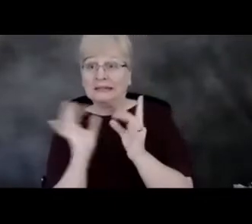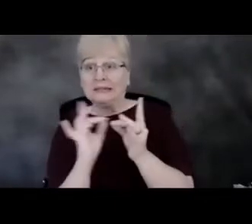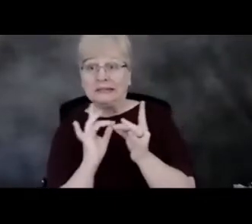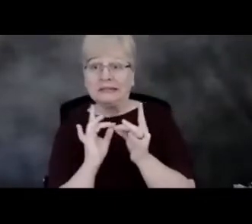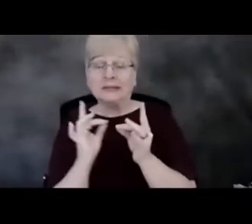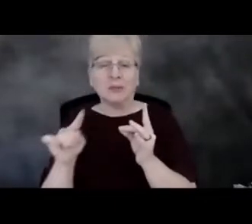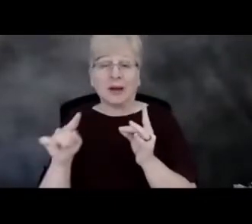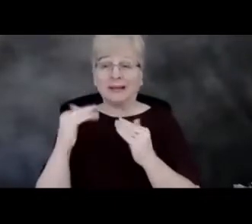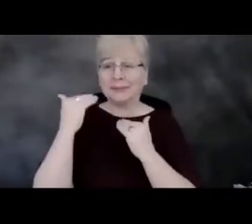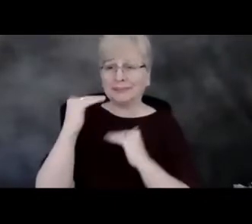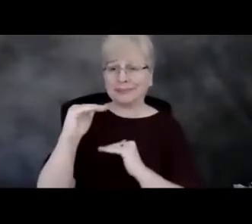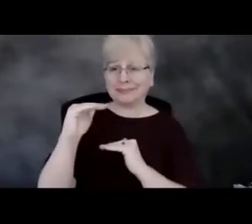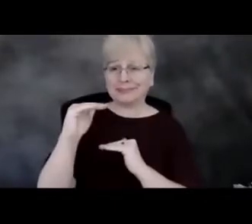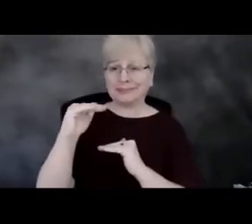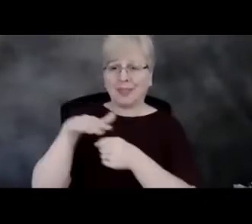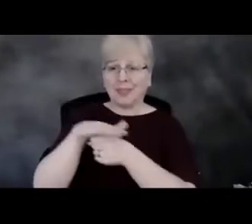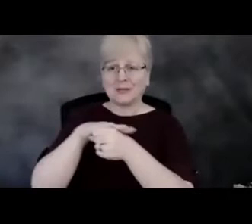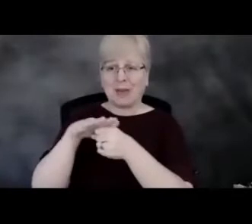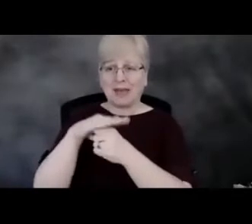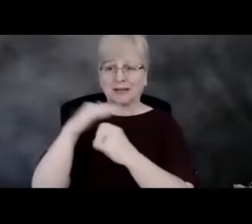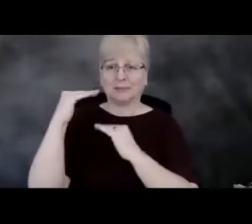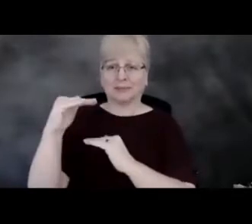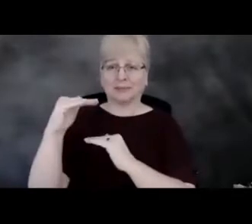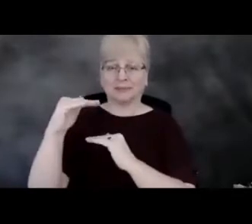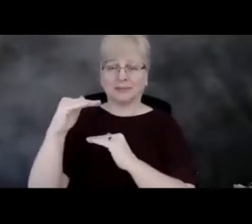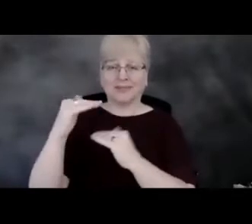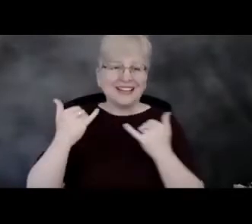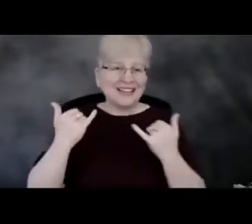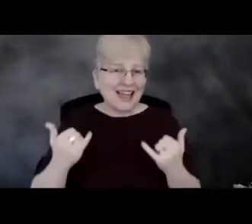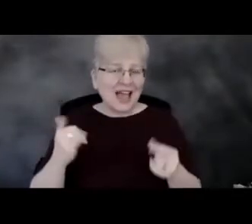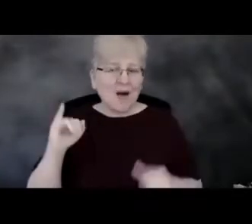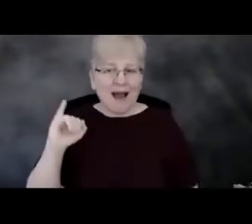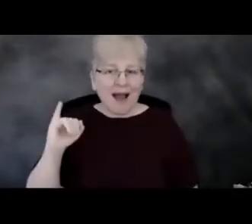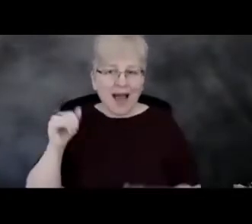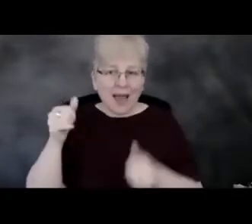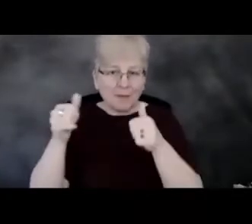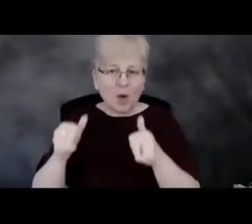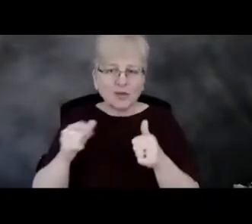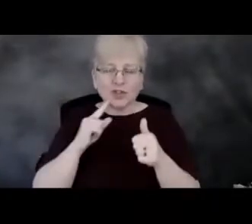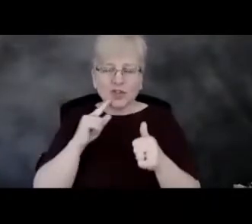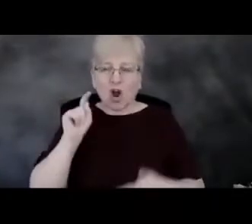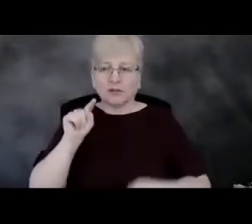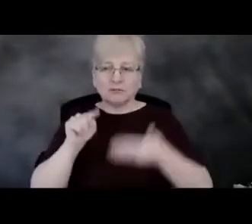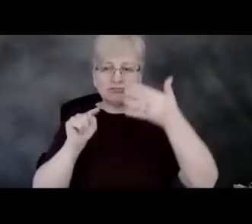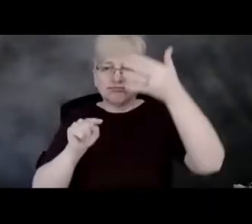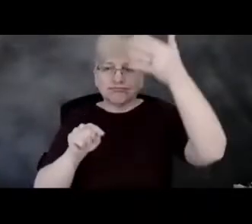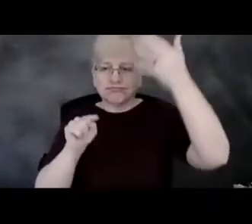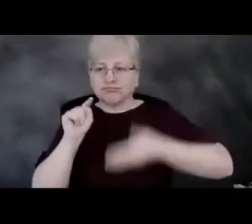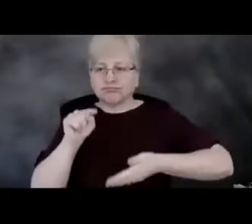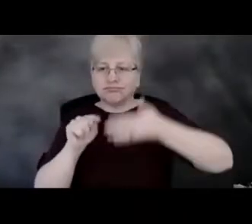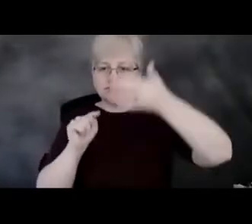16:47:23 Since iPoster are scrolling and there's no limit to the amount of space you have,